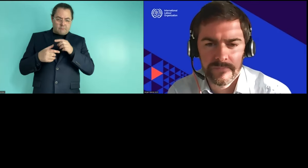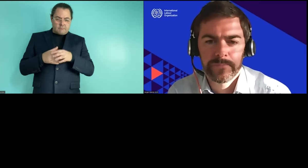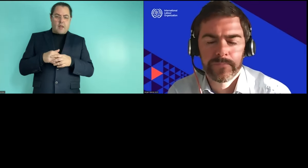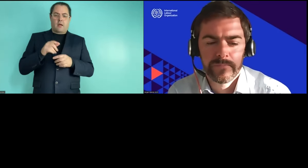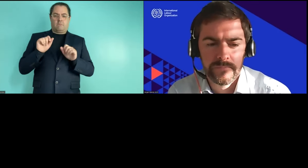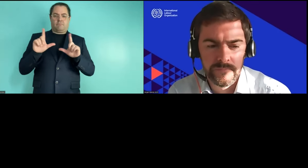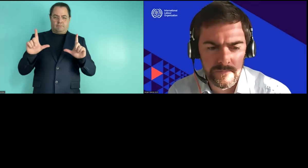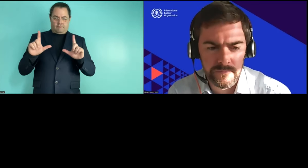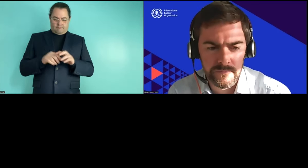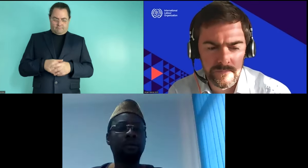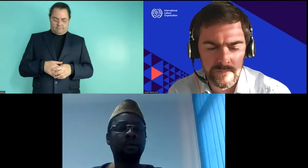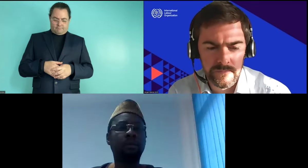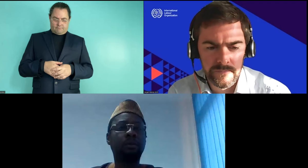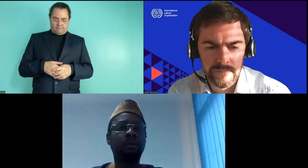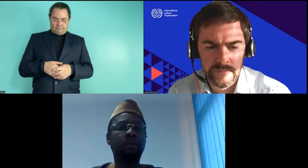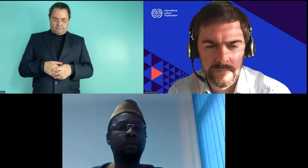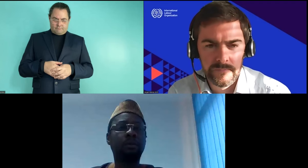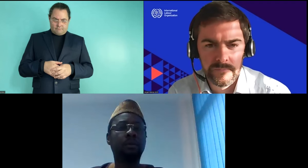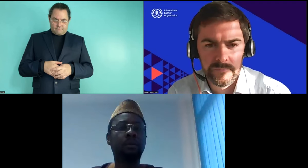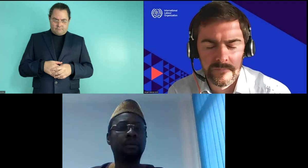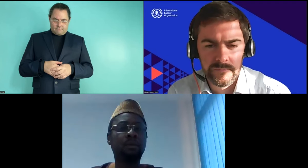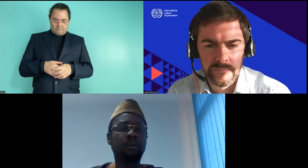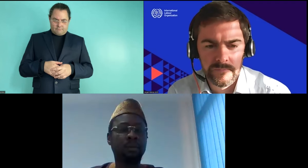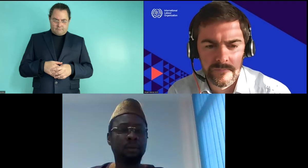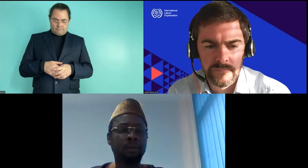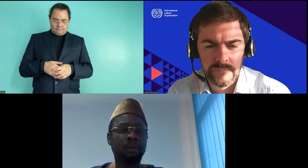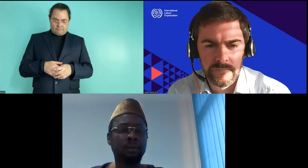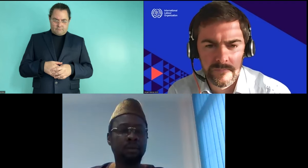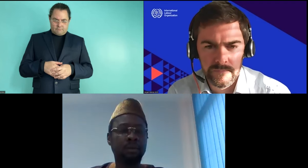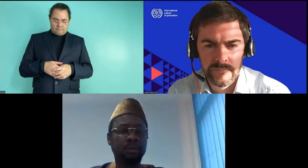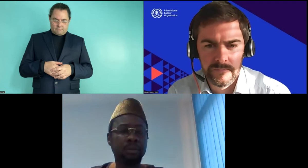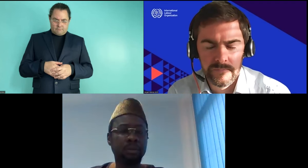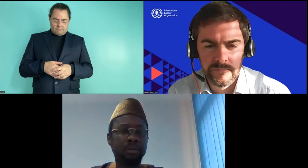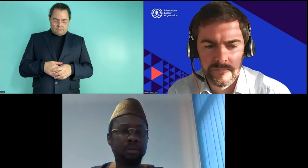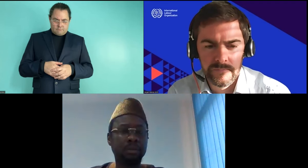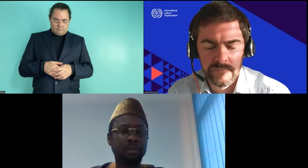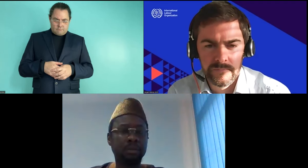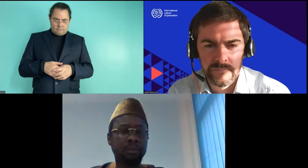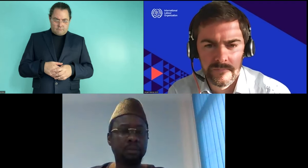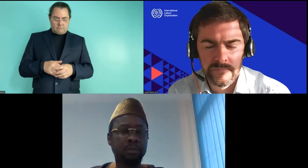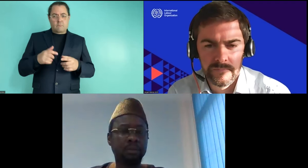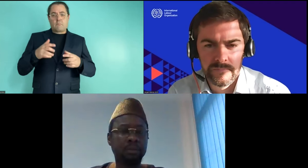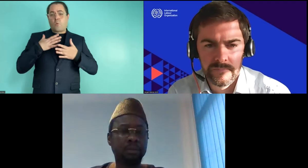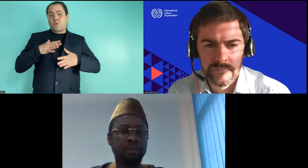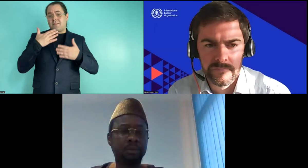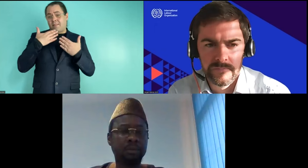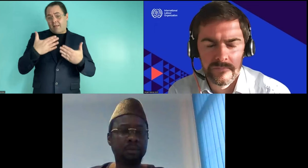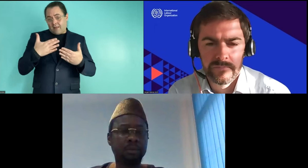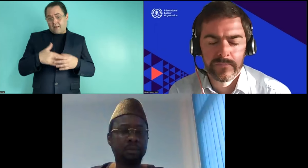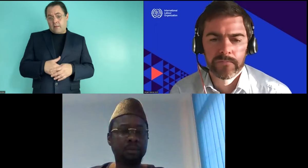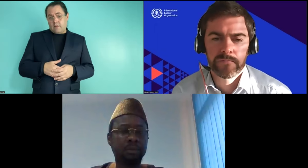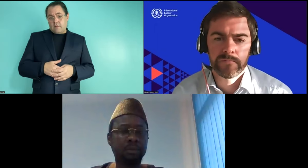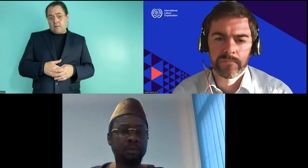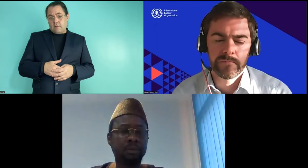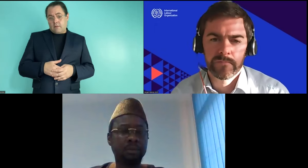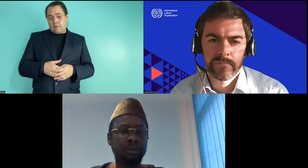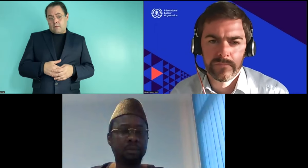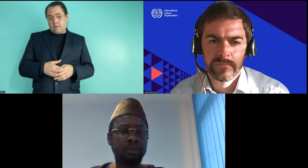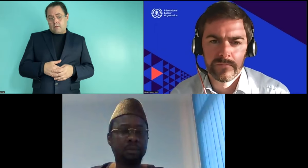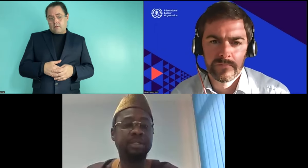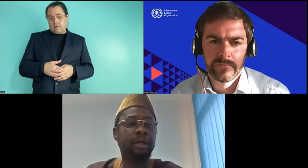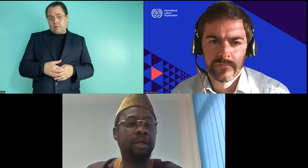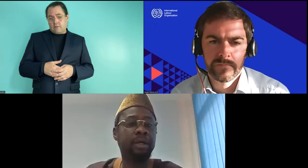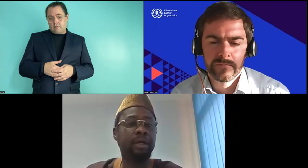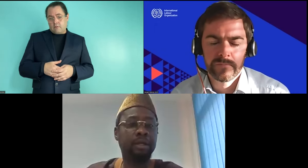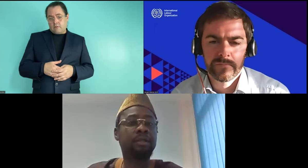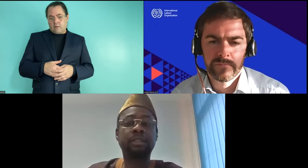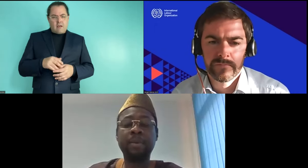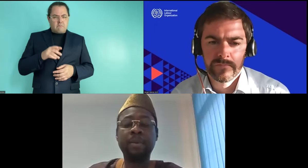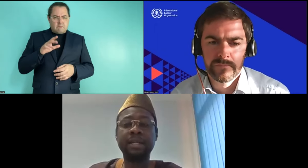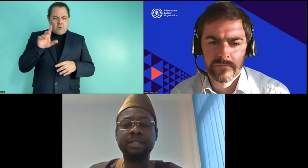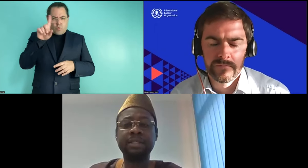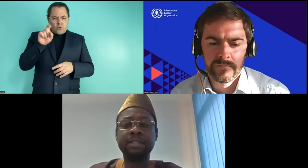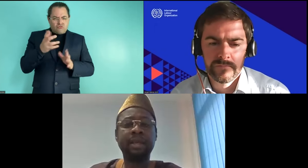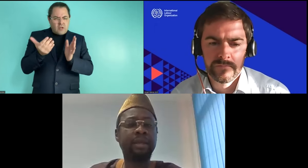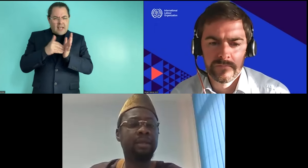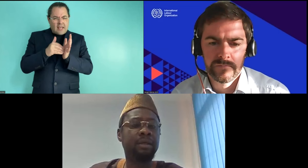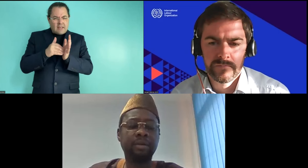16:52:47 job. 16:52:46 Jimmy Pam is the very top of the